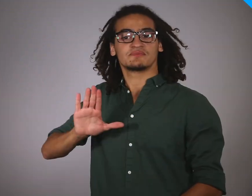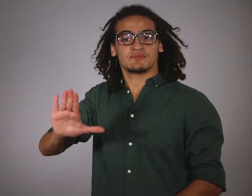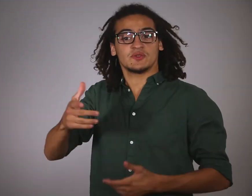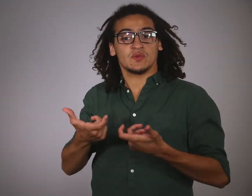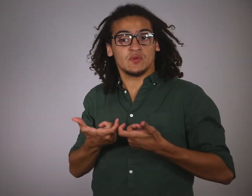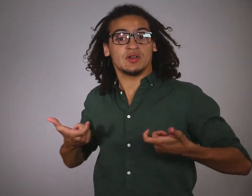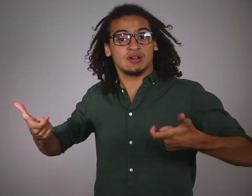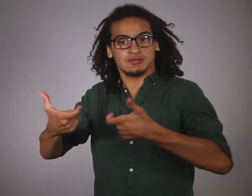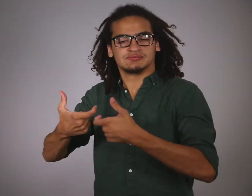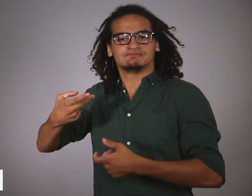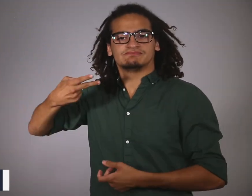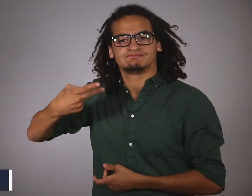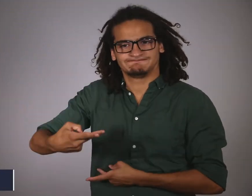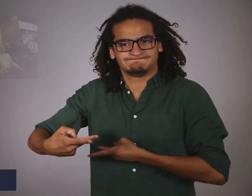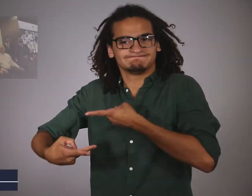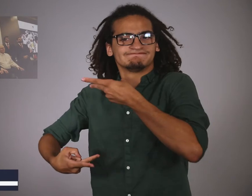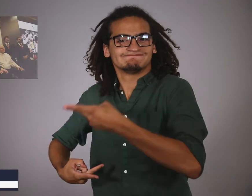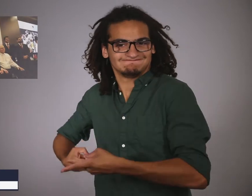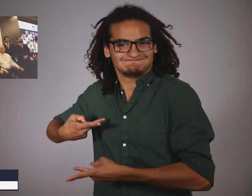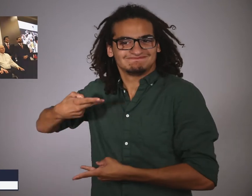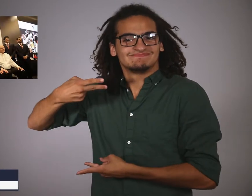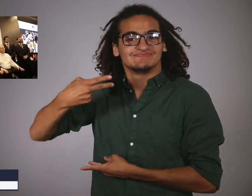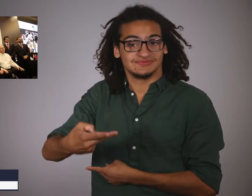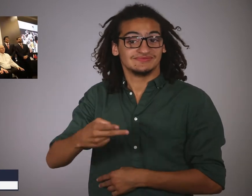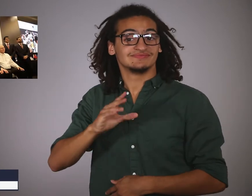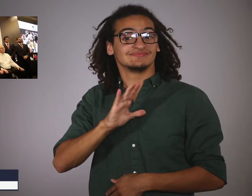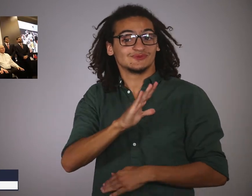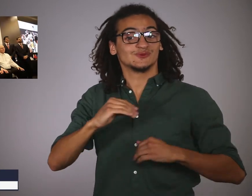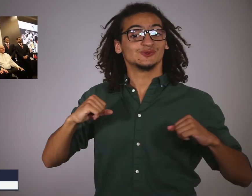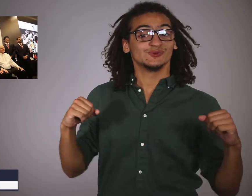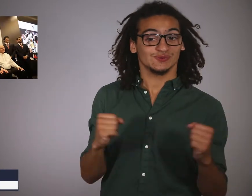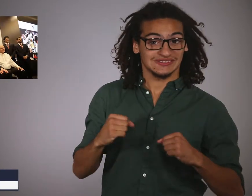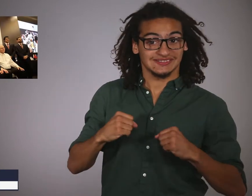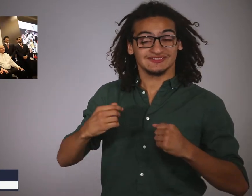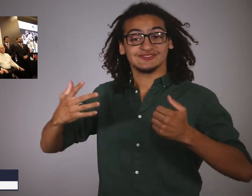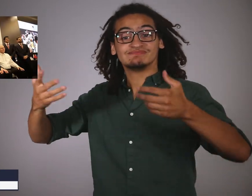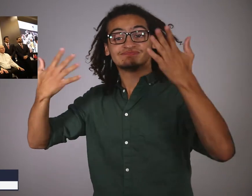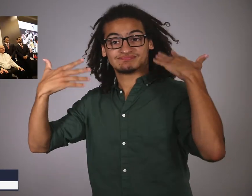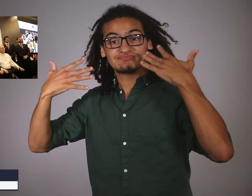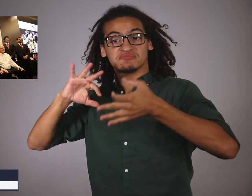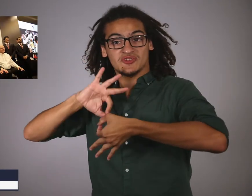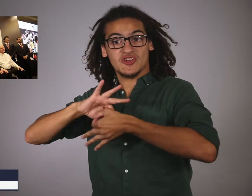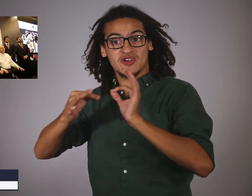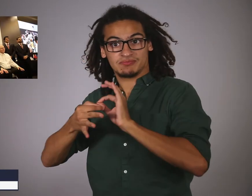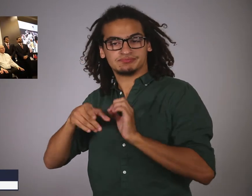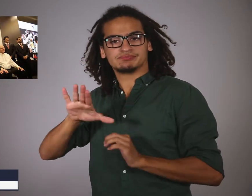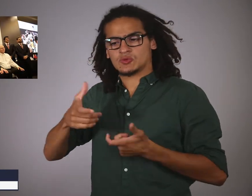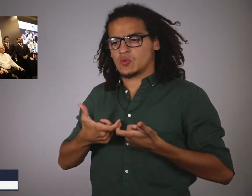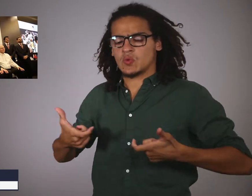The ICSD Congress is held every two years prior to the Winter or Summer Deaflympics.